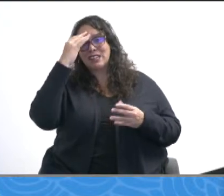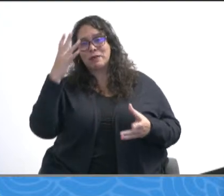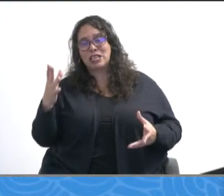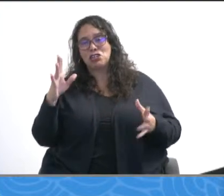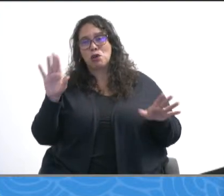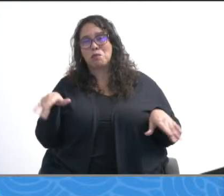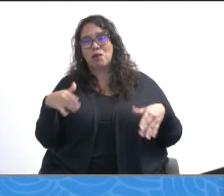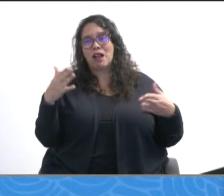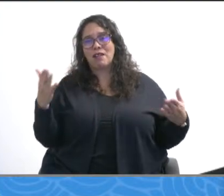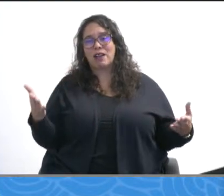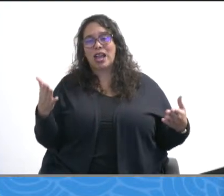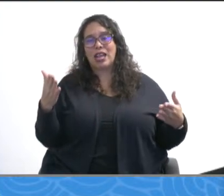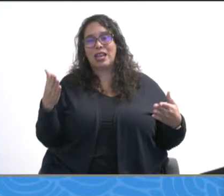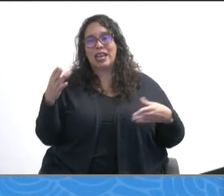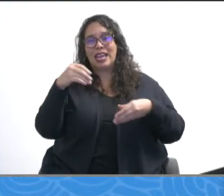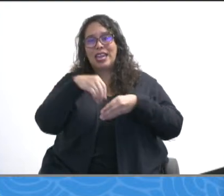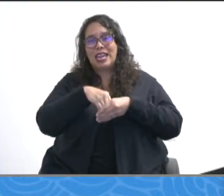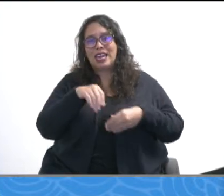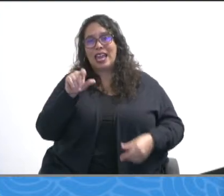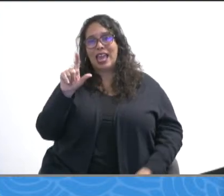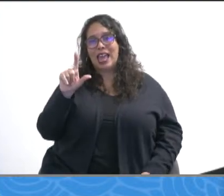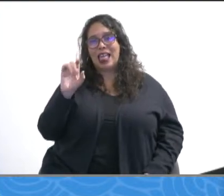in our LCAP update on the web.